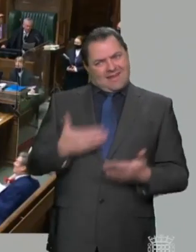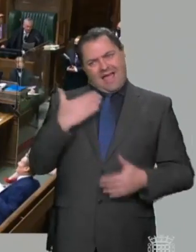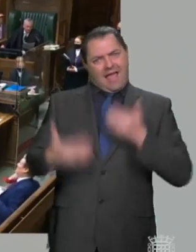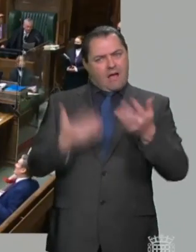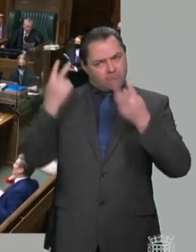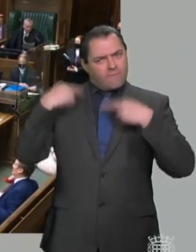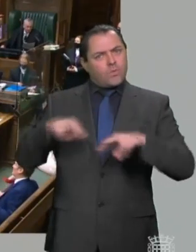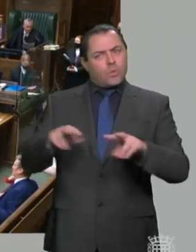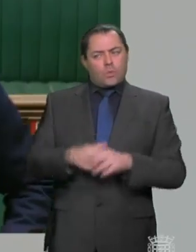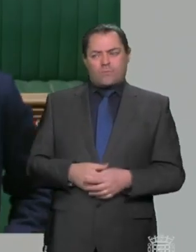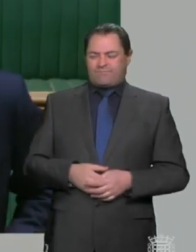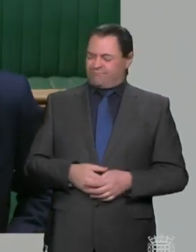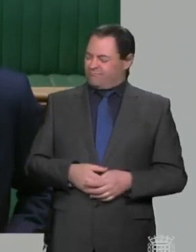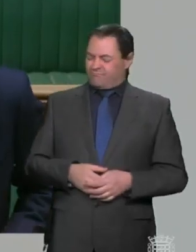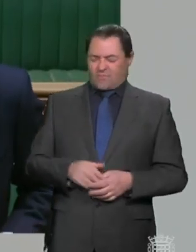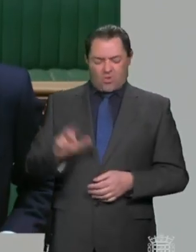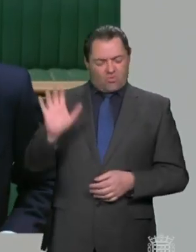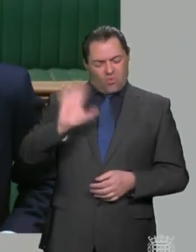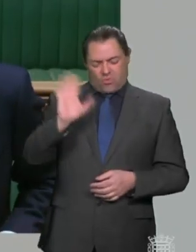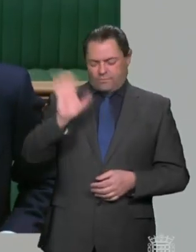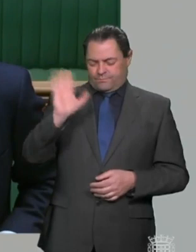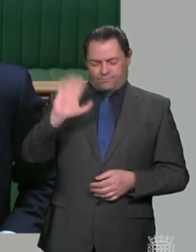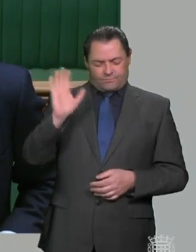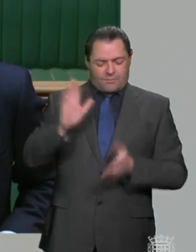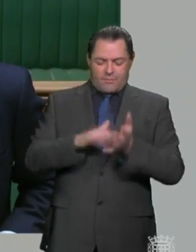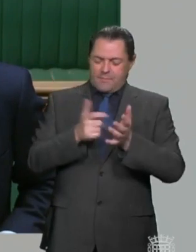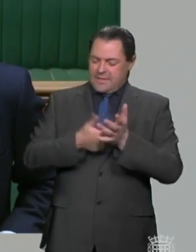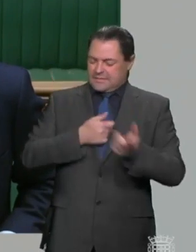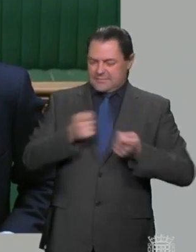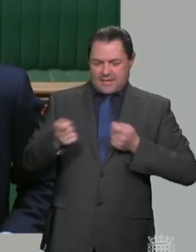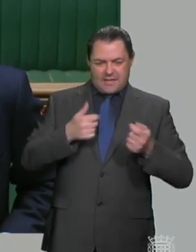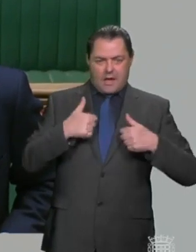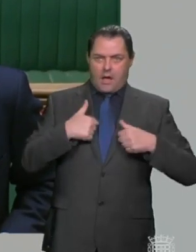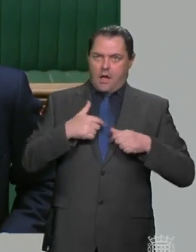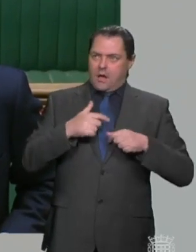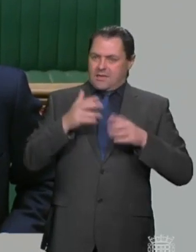No. As I have said before, I am not going to concentrate valuable official time on that